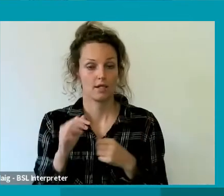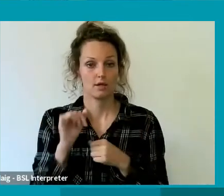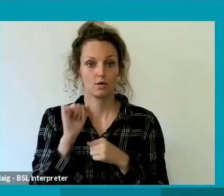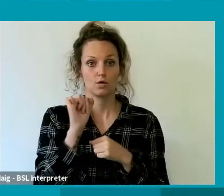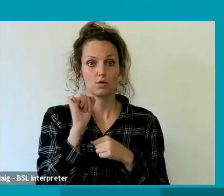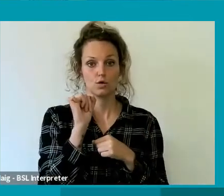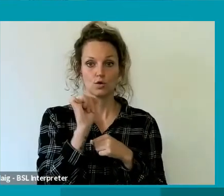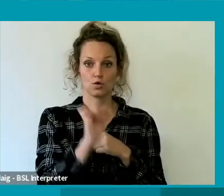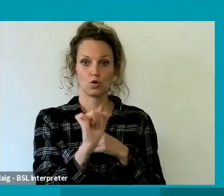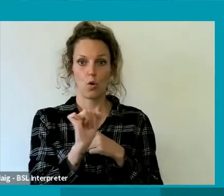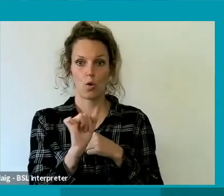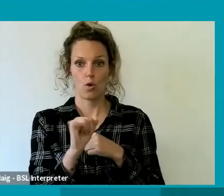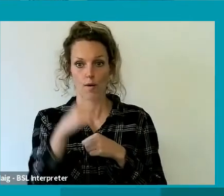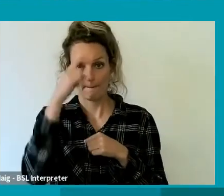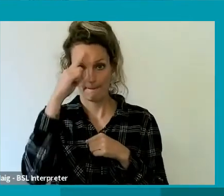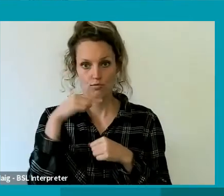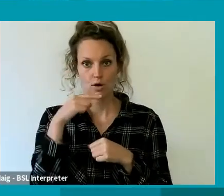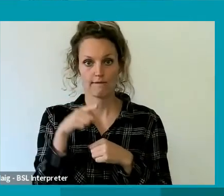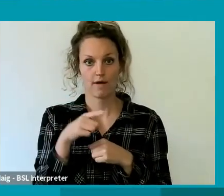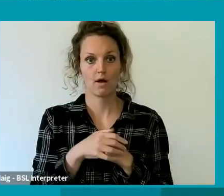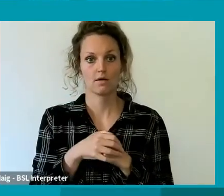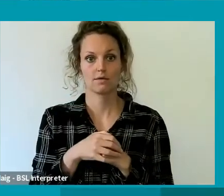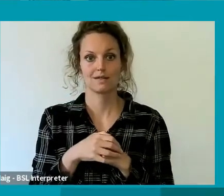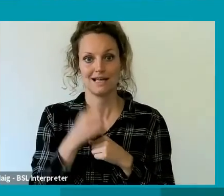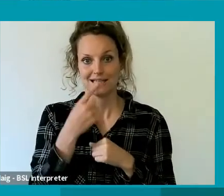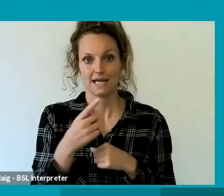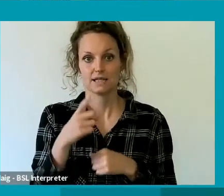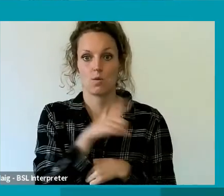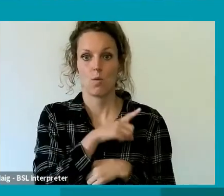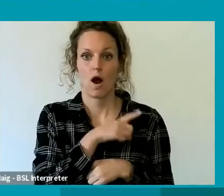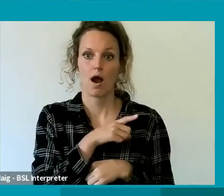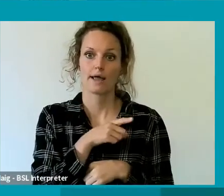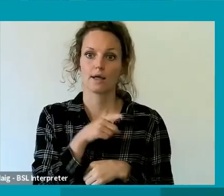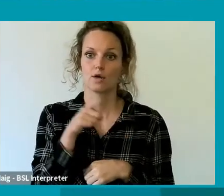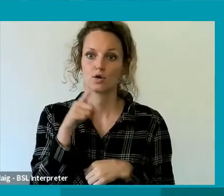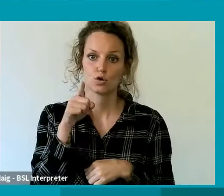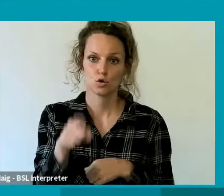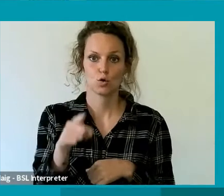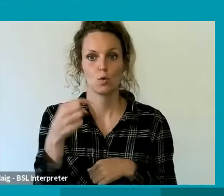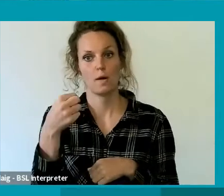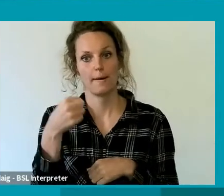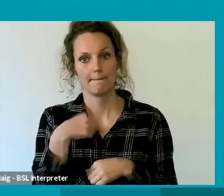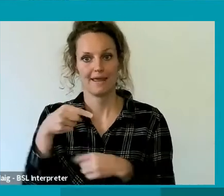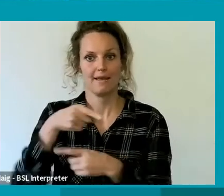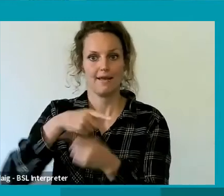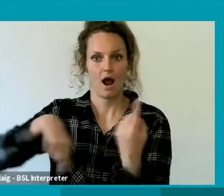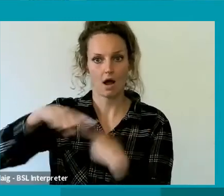"you, me, us" at the top of your name. What does that mean? Rosa. Because I think.